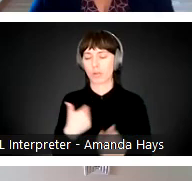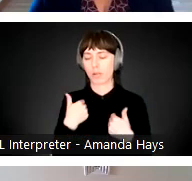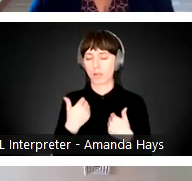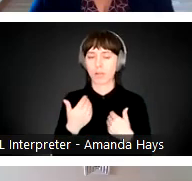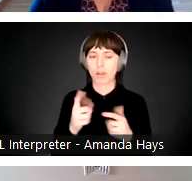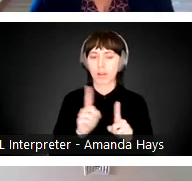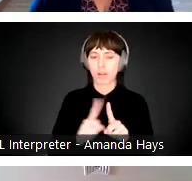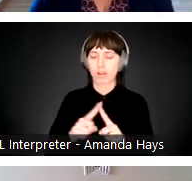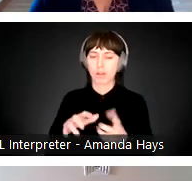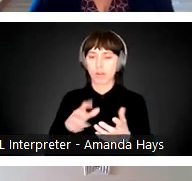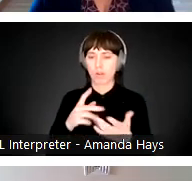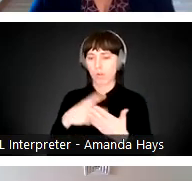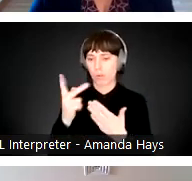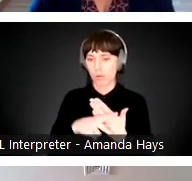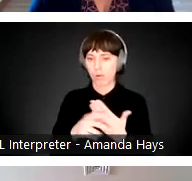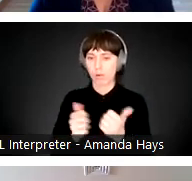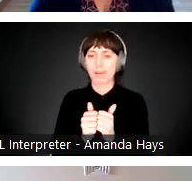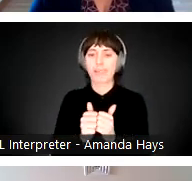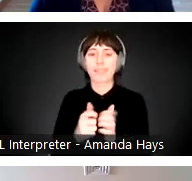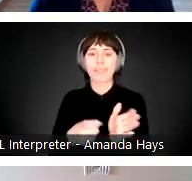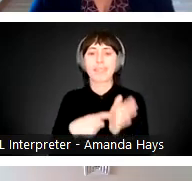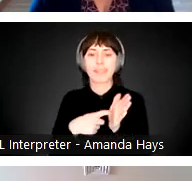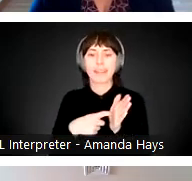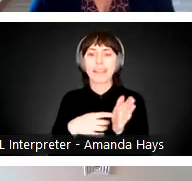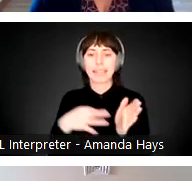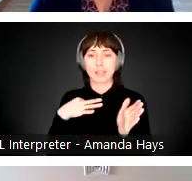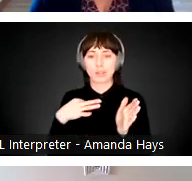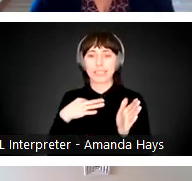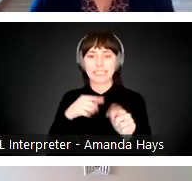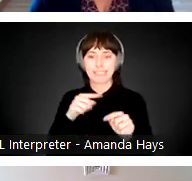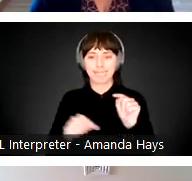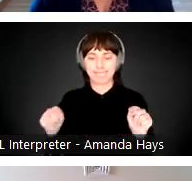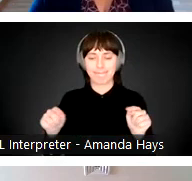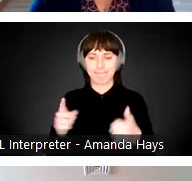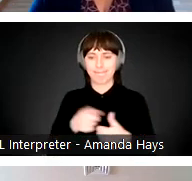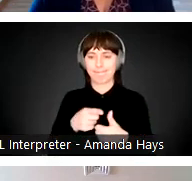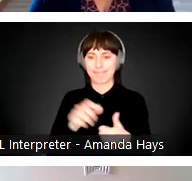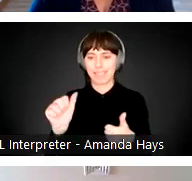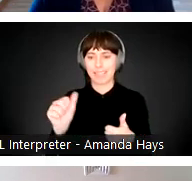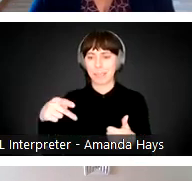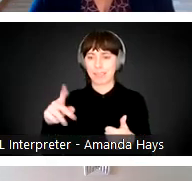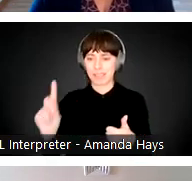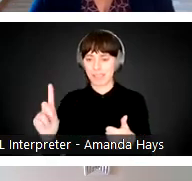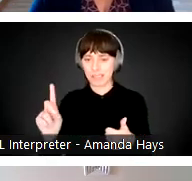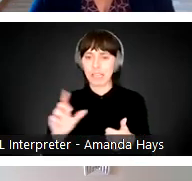eligibility requirements. One is what's